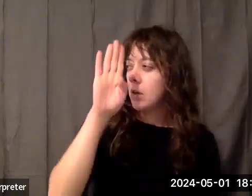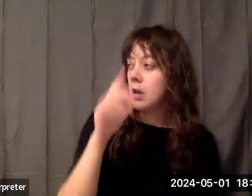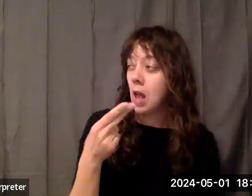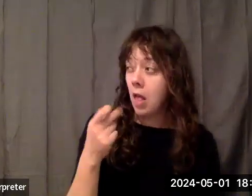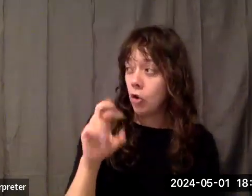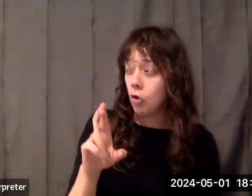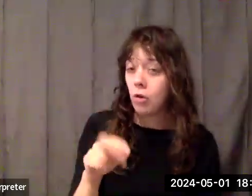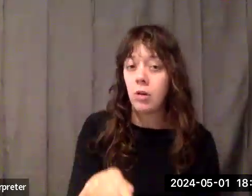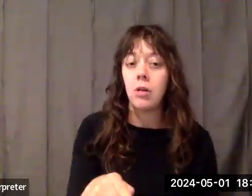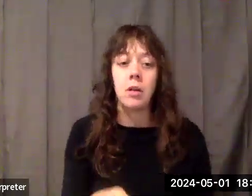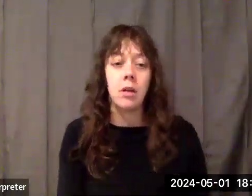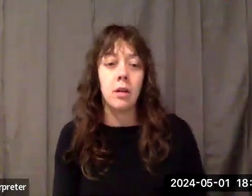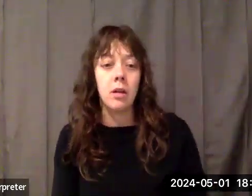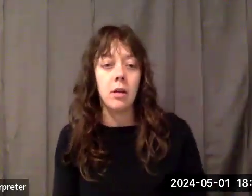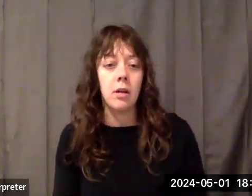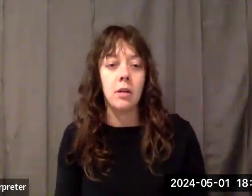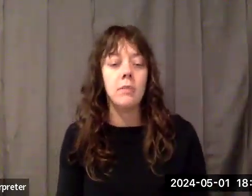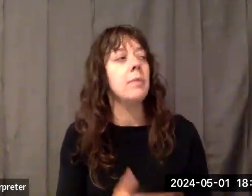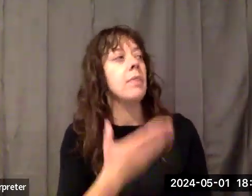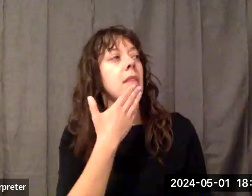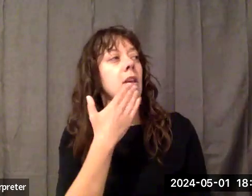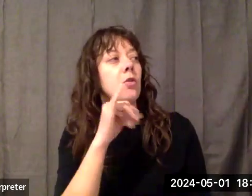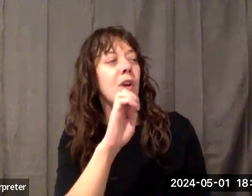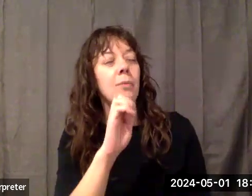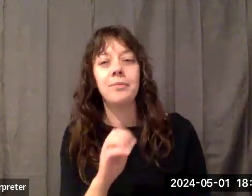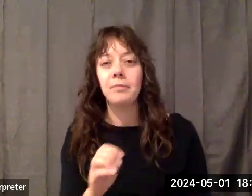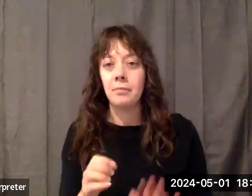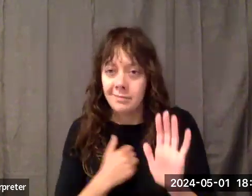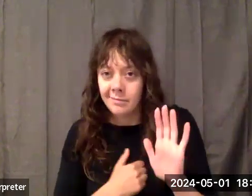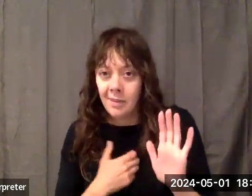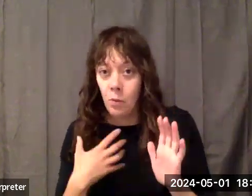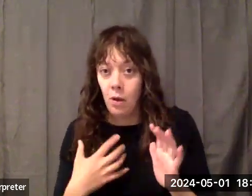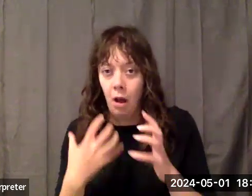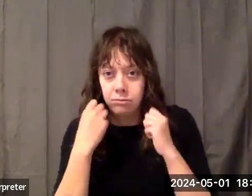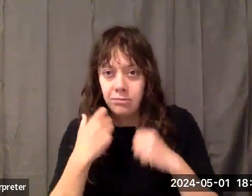Hi there. Thanks Steve. Thanks Joe. I, I didn't wanna take up too much time. I didn't know if there were other hands waiting,